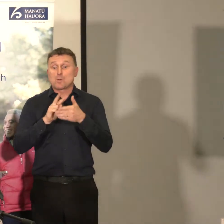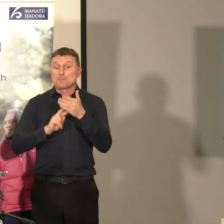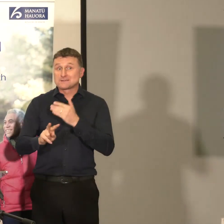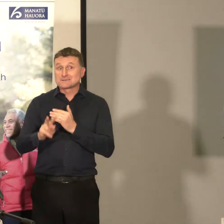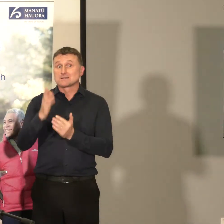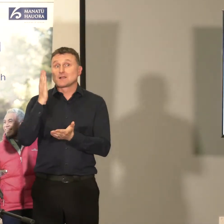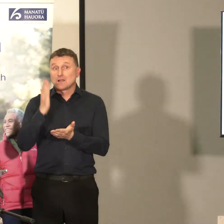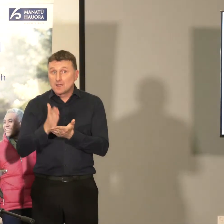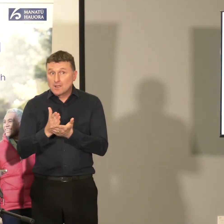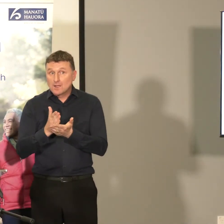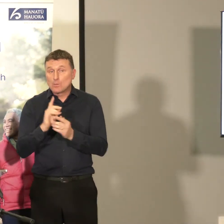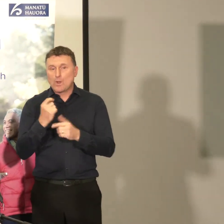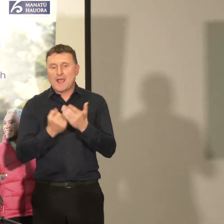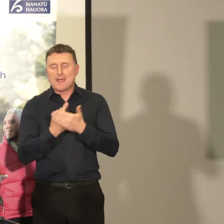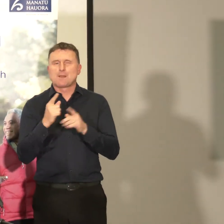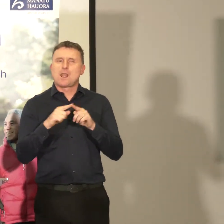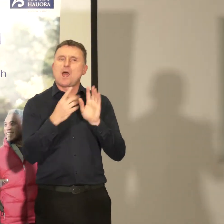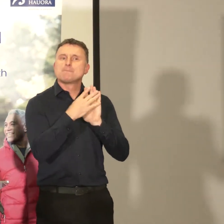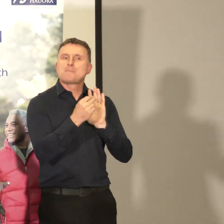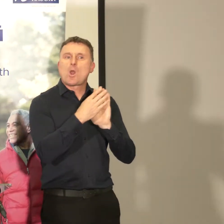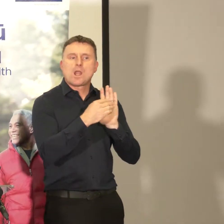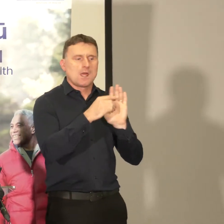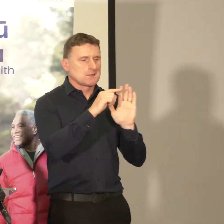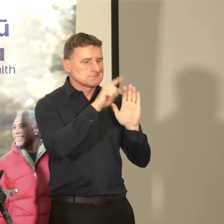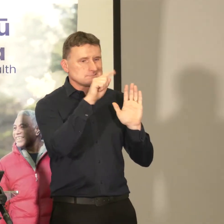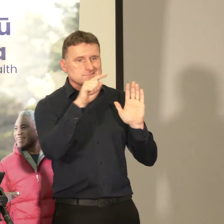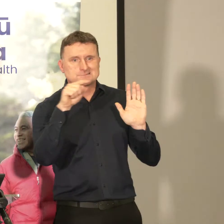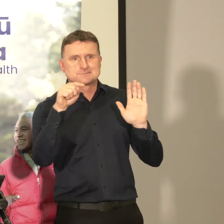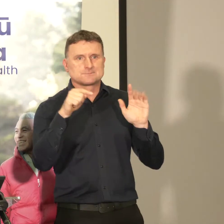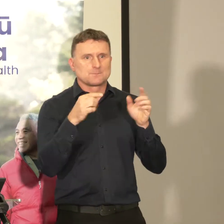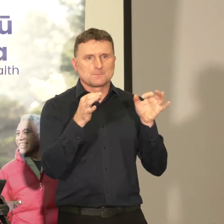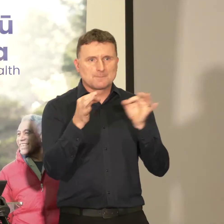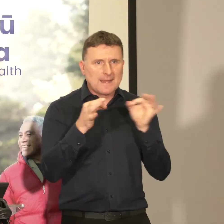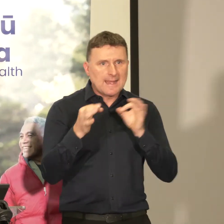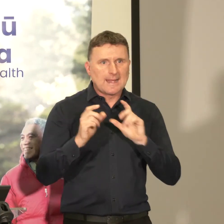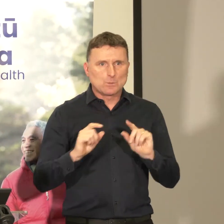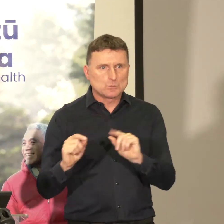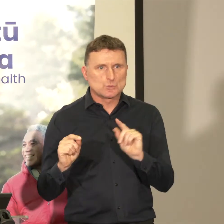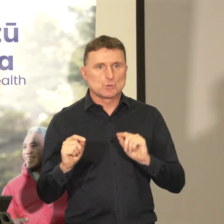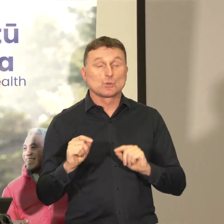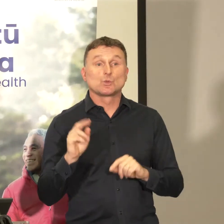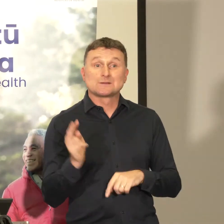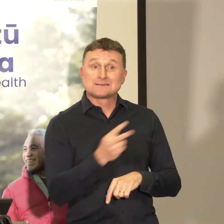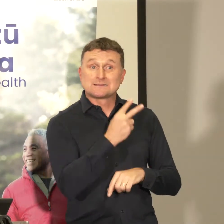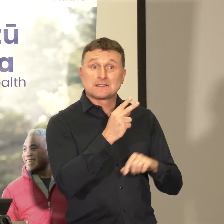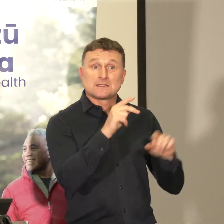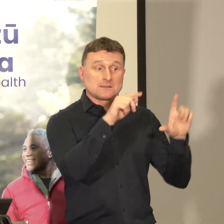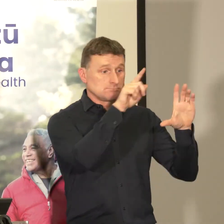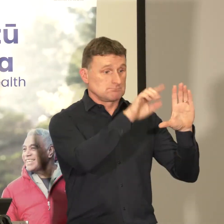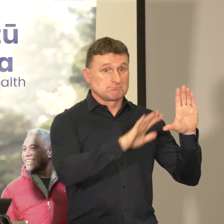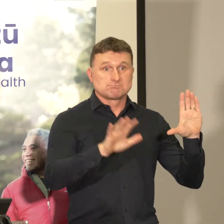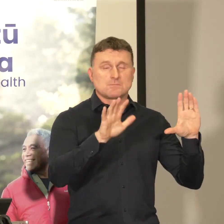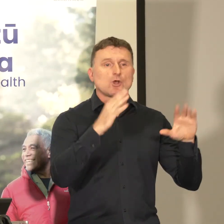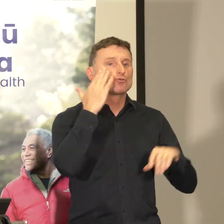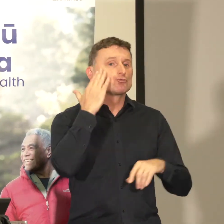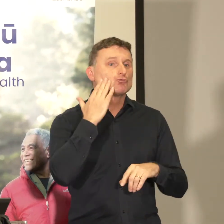at a similar level to July. These are not predictions of what will happen but are plausible models that help us to plan. As you can see on a graph with the grey shading,